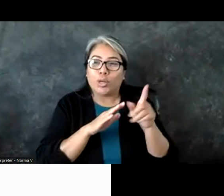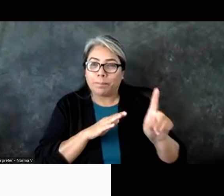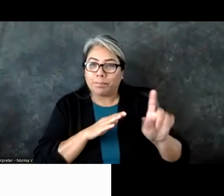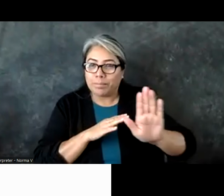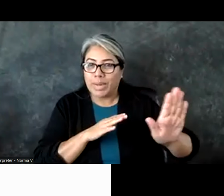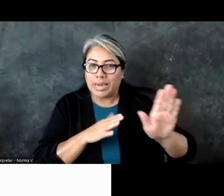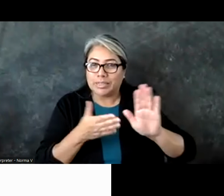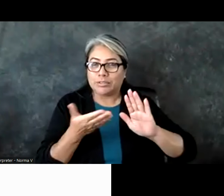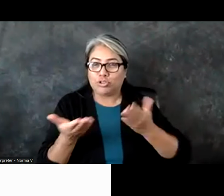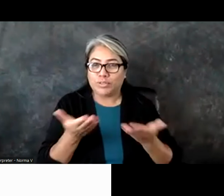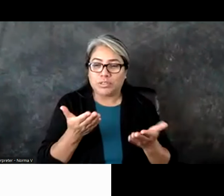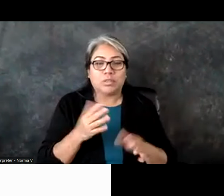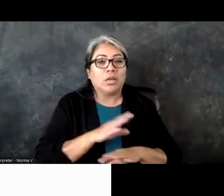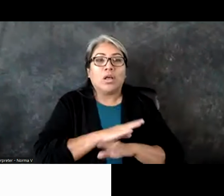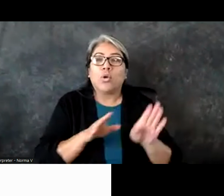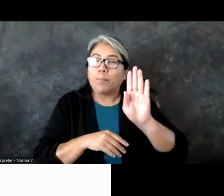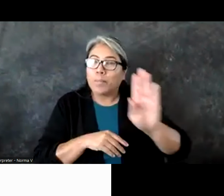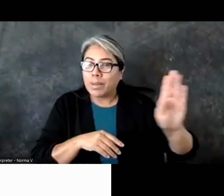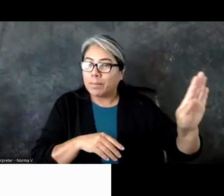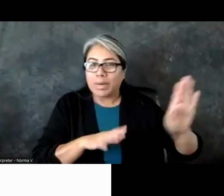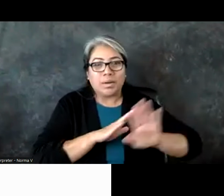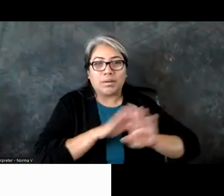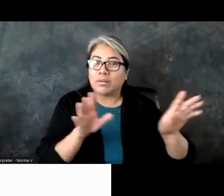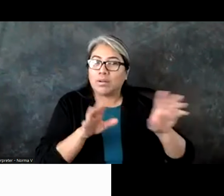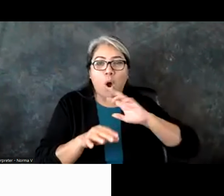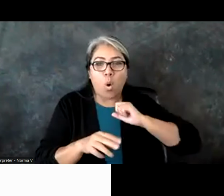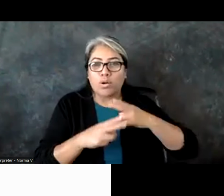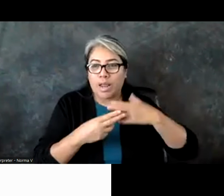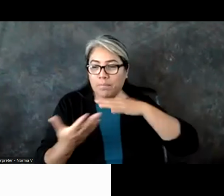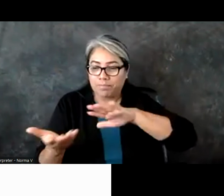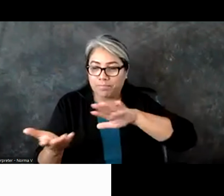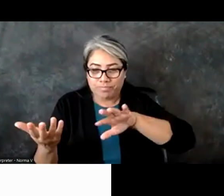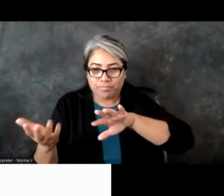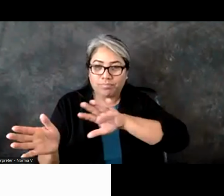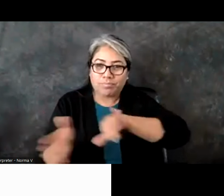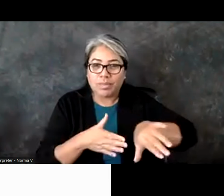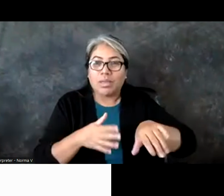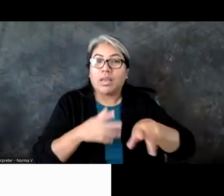Medicaid, which would partly go for home and community